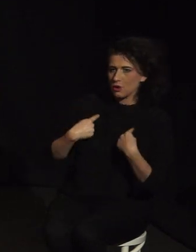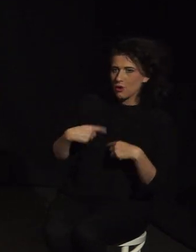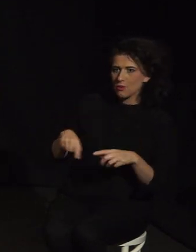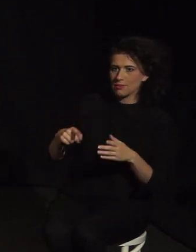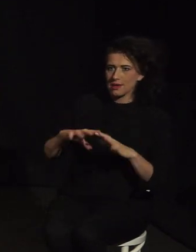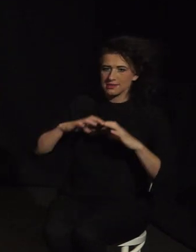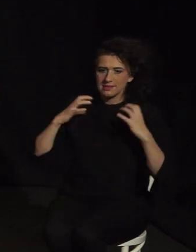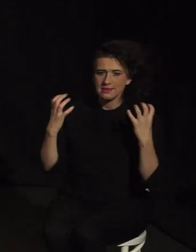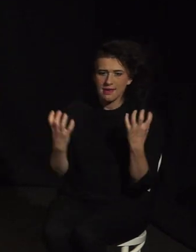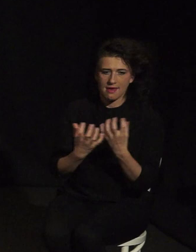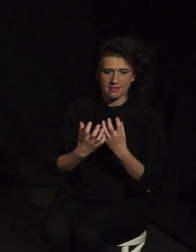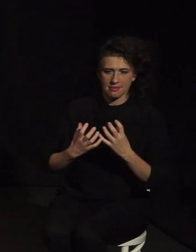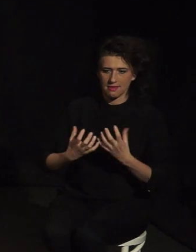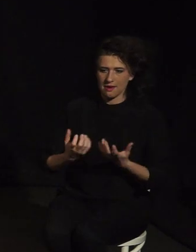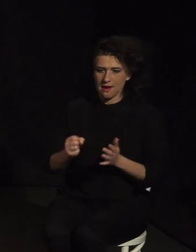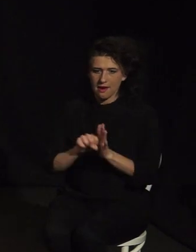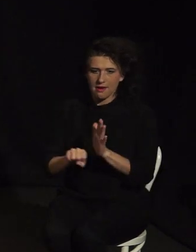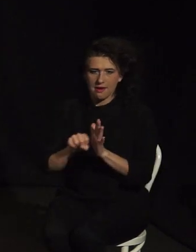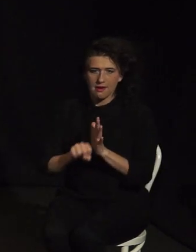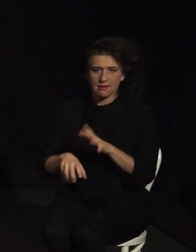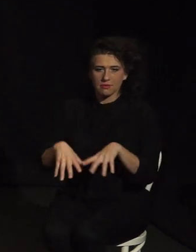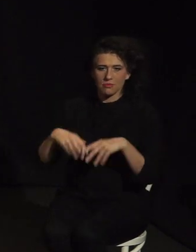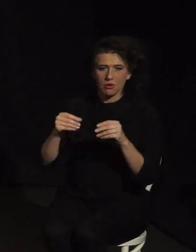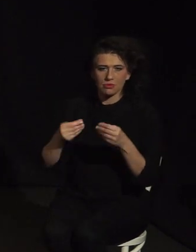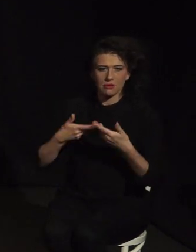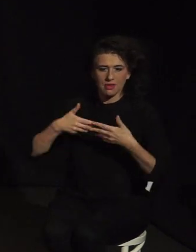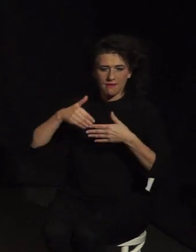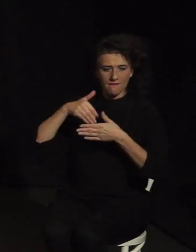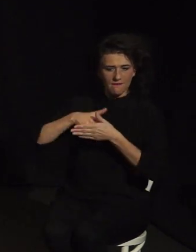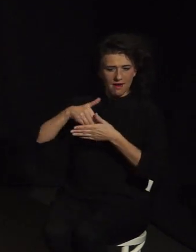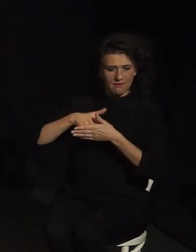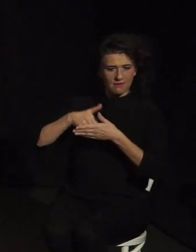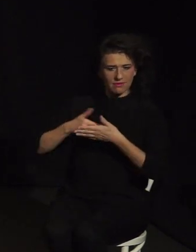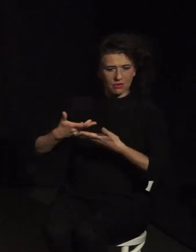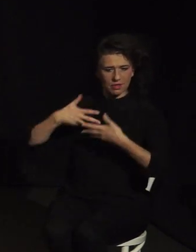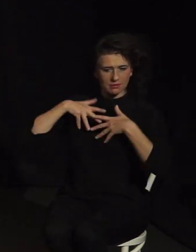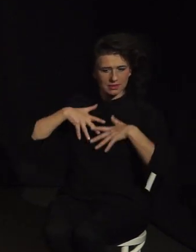It begins in you, as if "Pan Tadeusz" lived in you.